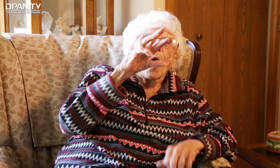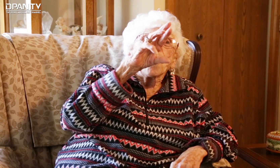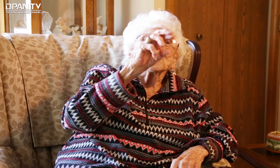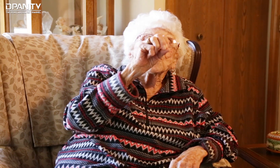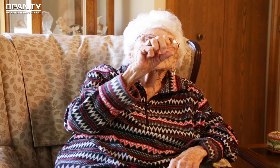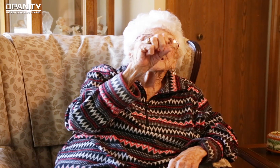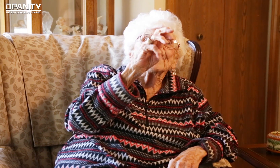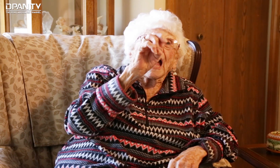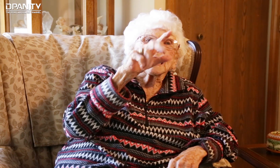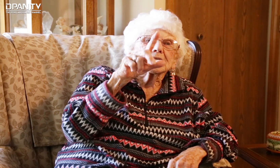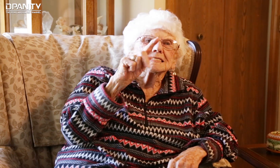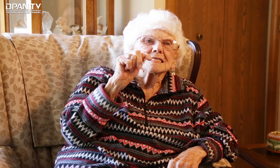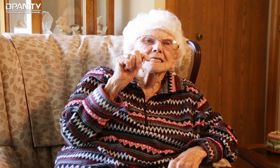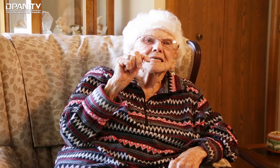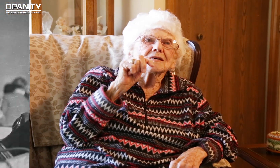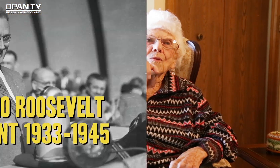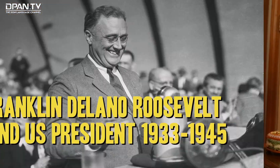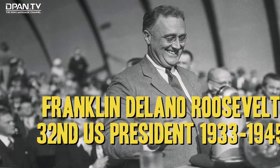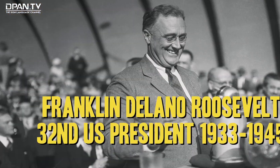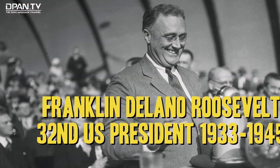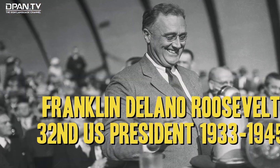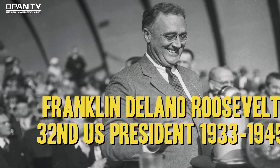President Roosevelt...